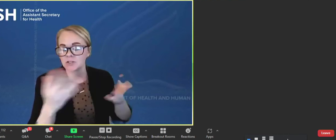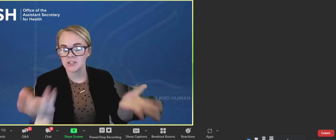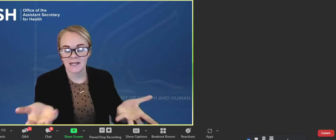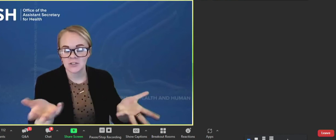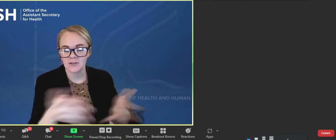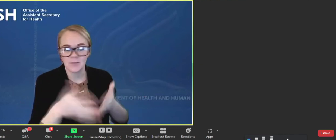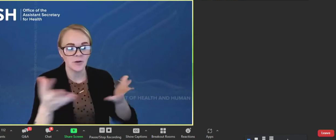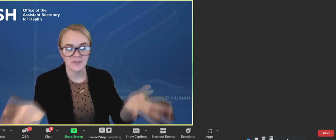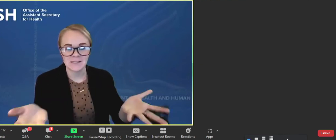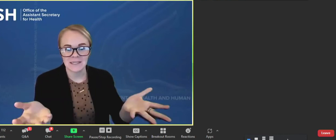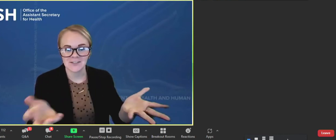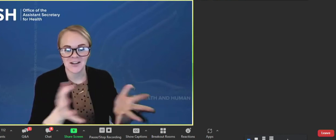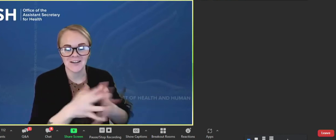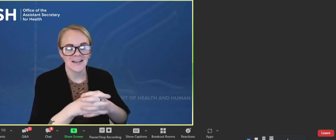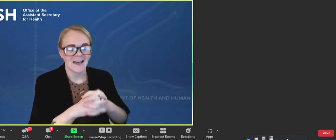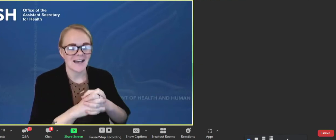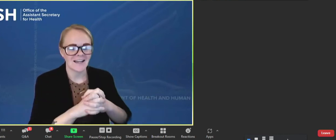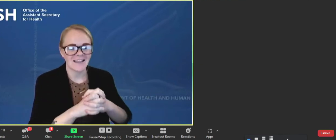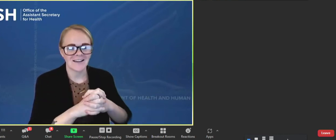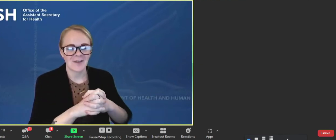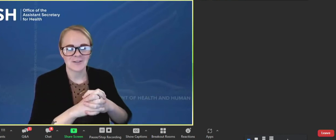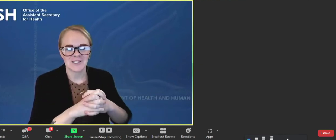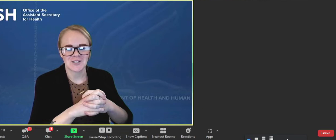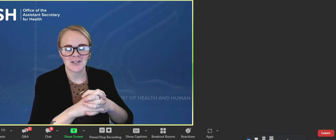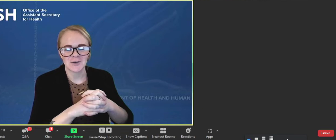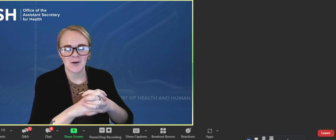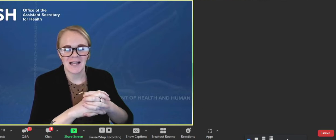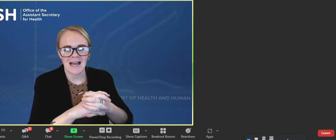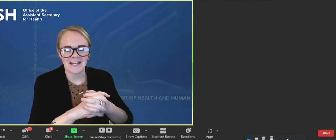which is actually very perfect based on the conversation that you all had.